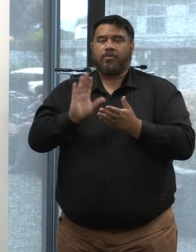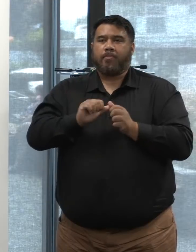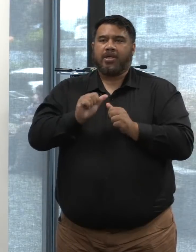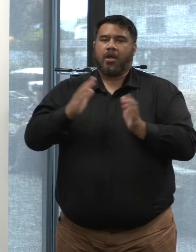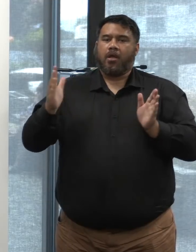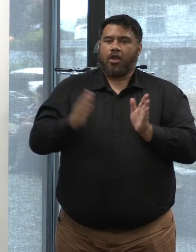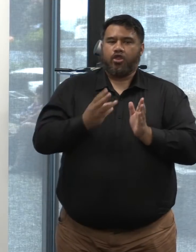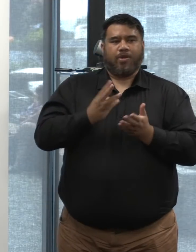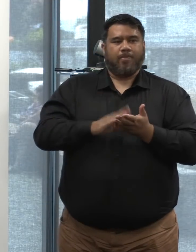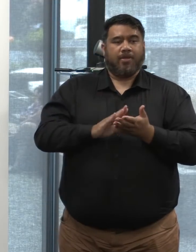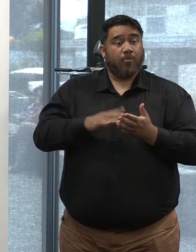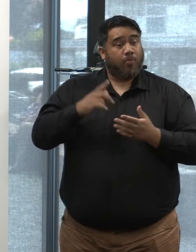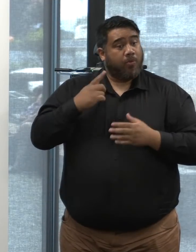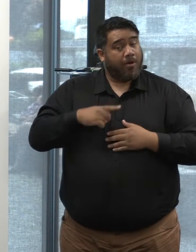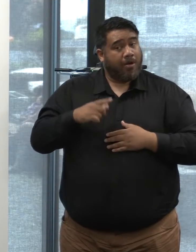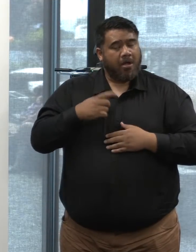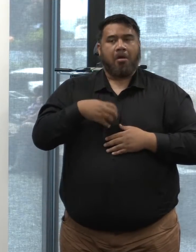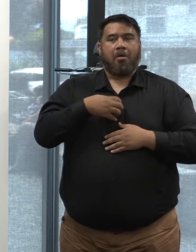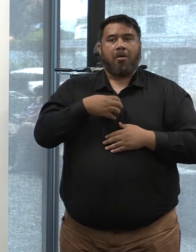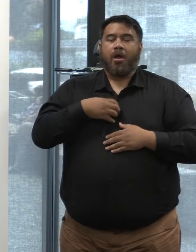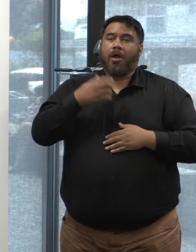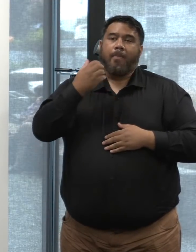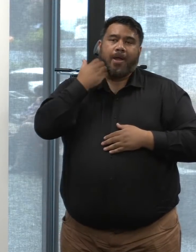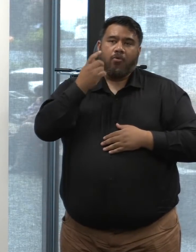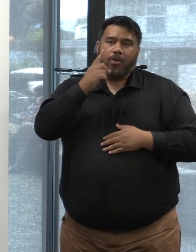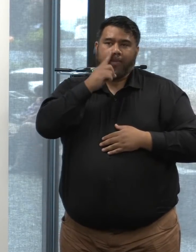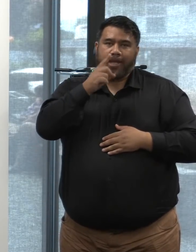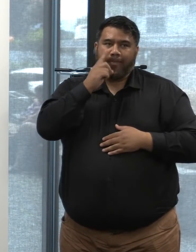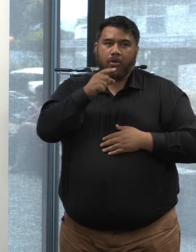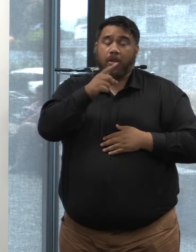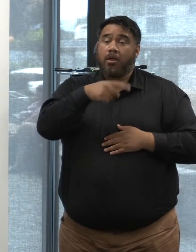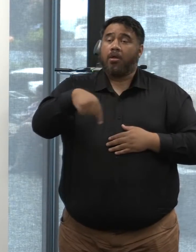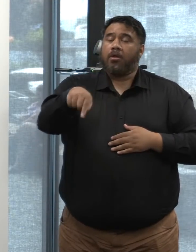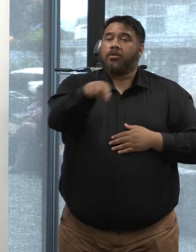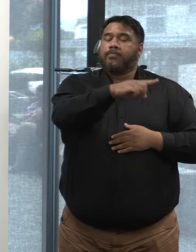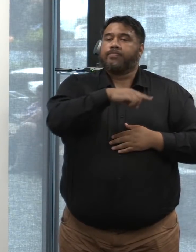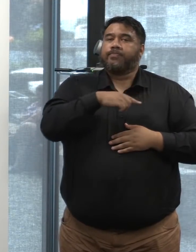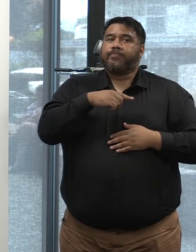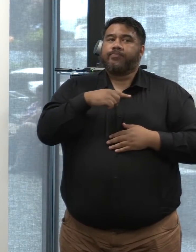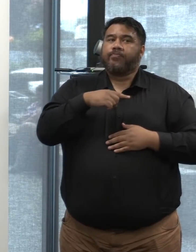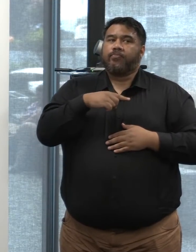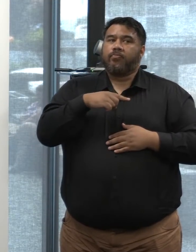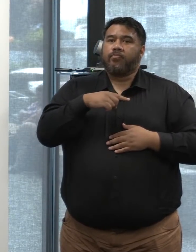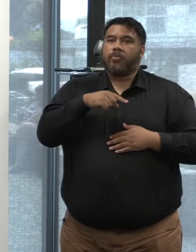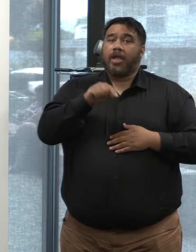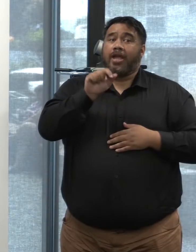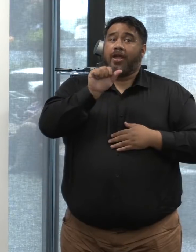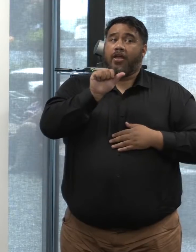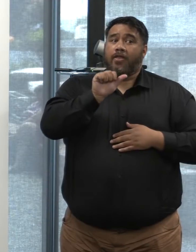I will say, Dr town behind me, this is one of the key issues our technical advisory group took into account, and a number of the members of that group are Maori and provided strong